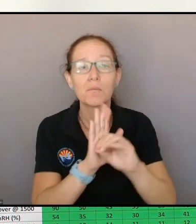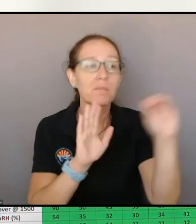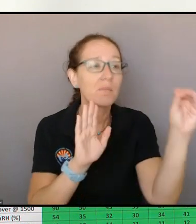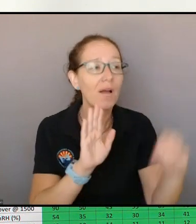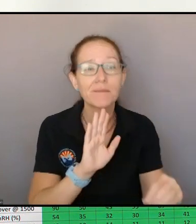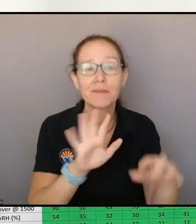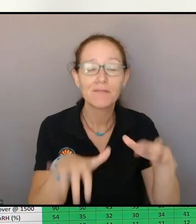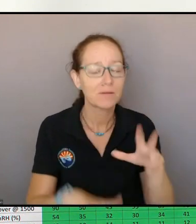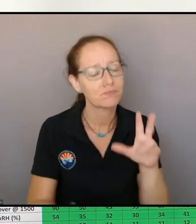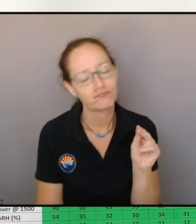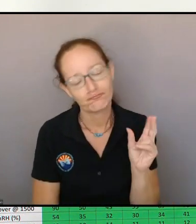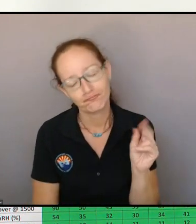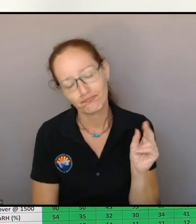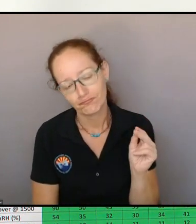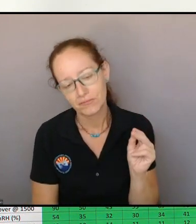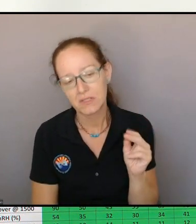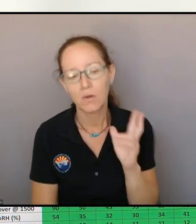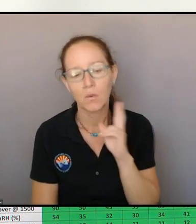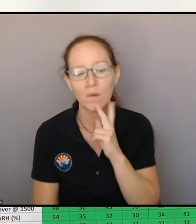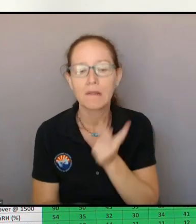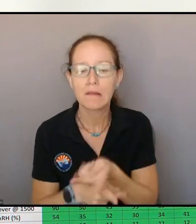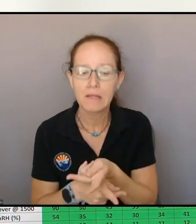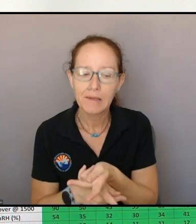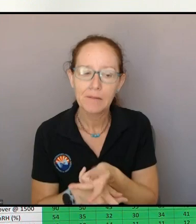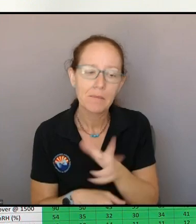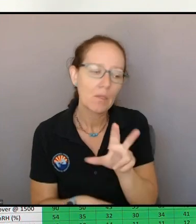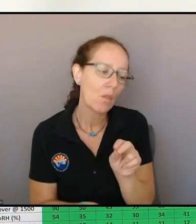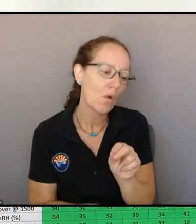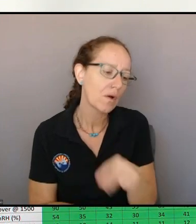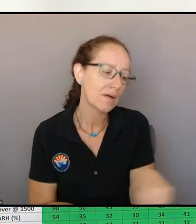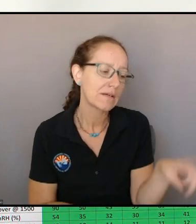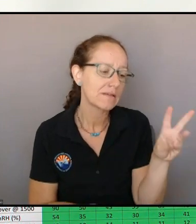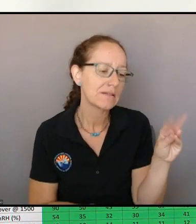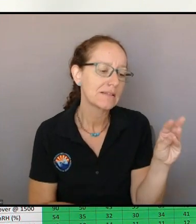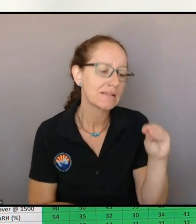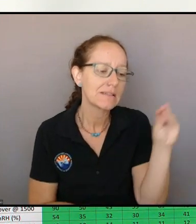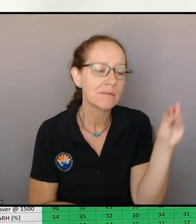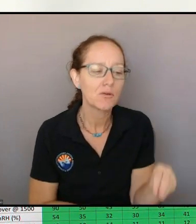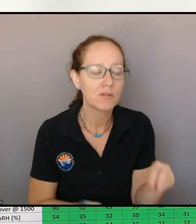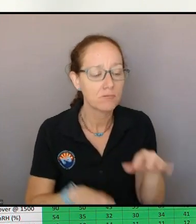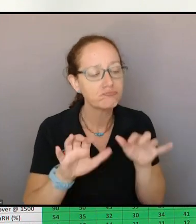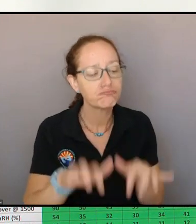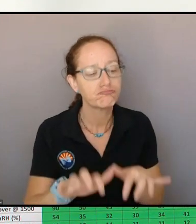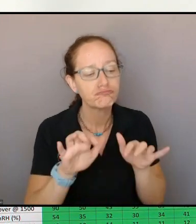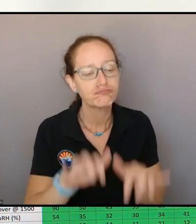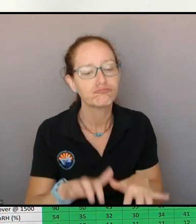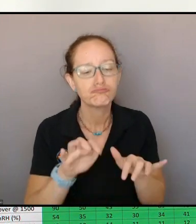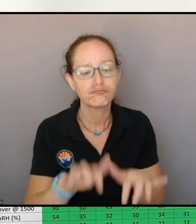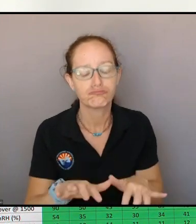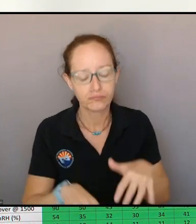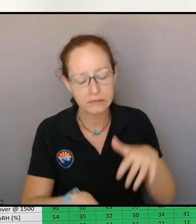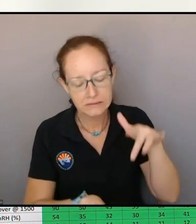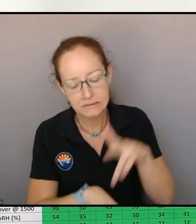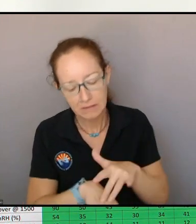anywhere from around a 30% to 60% chance of a wetting rain. Which that just means 1/10 of an inch or more across